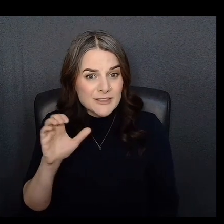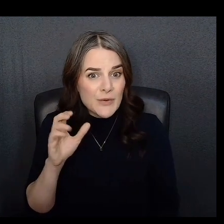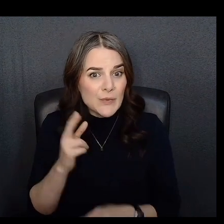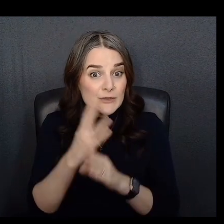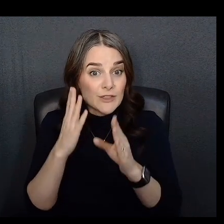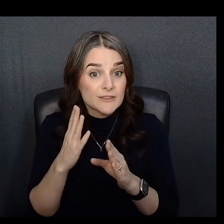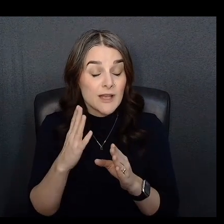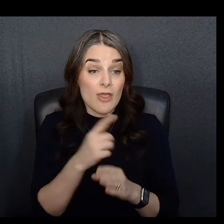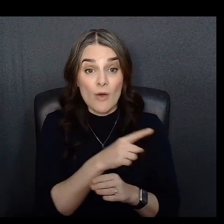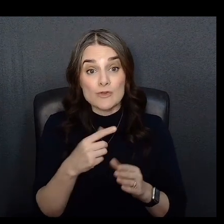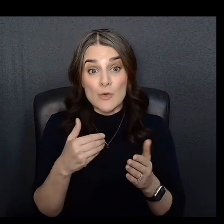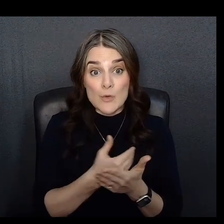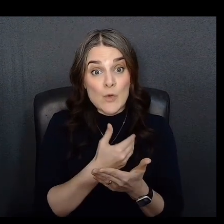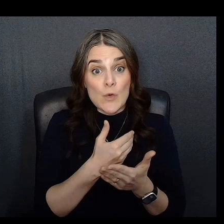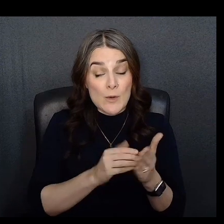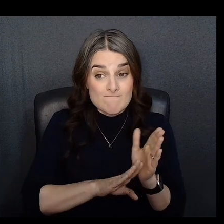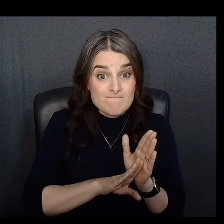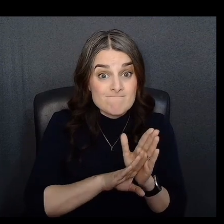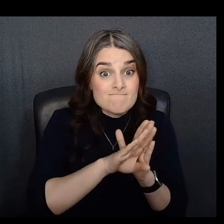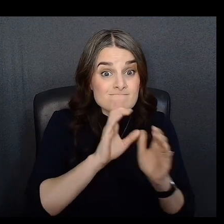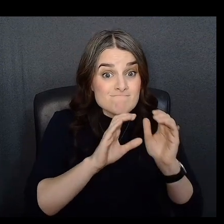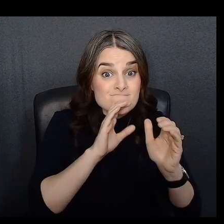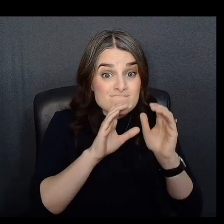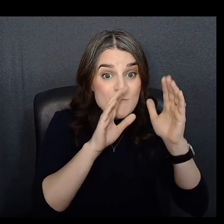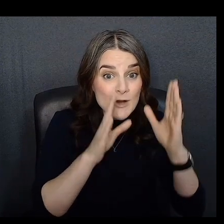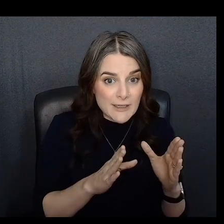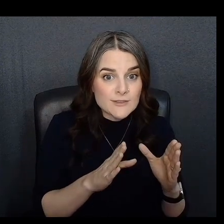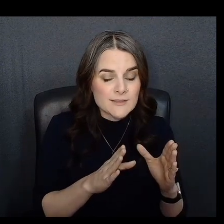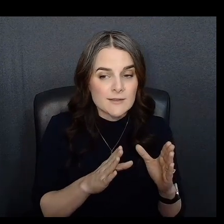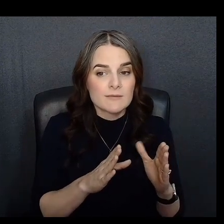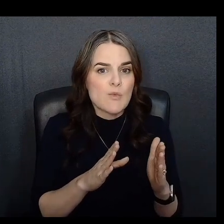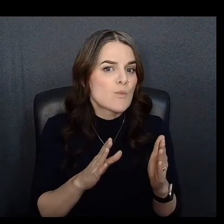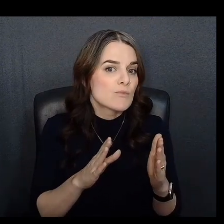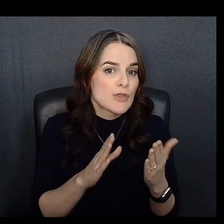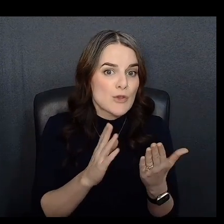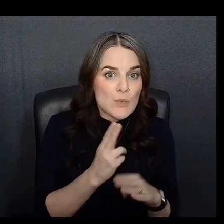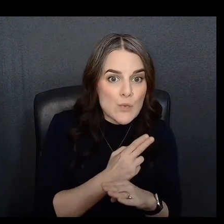with using and learning how to use this type of vocabulary.